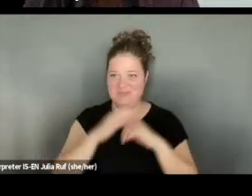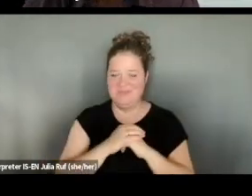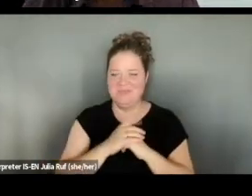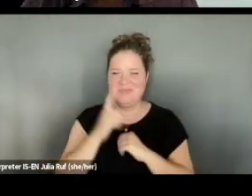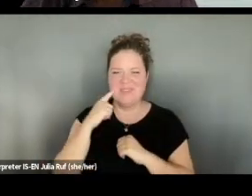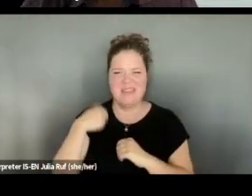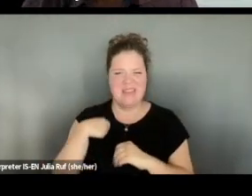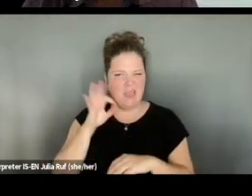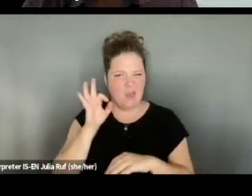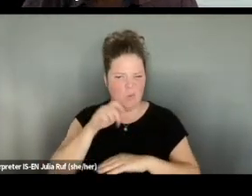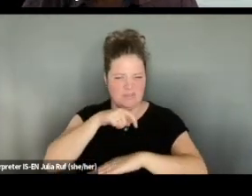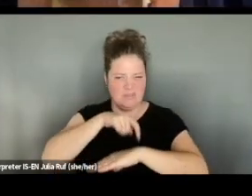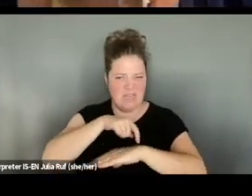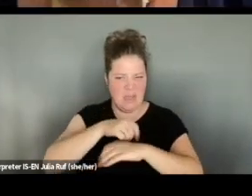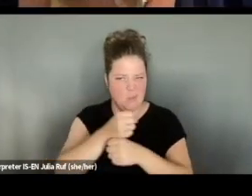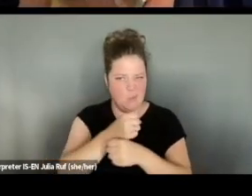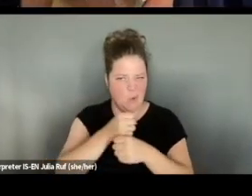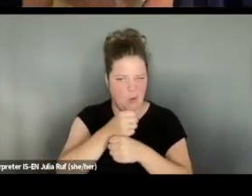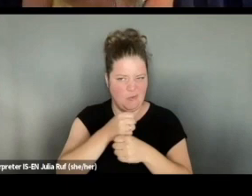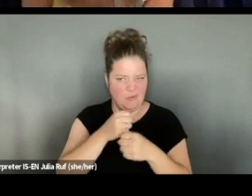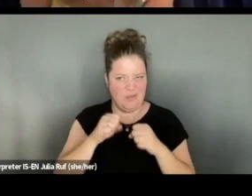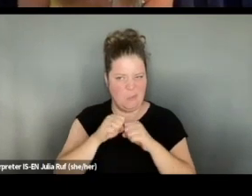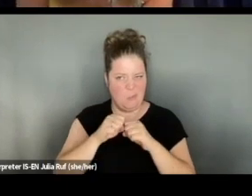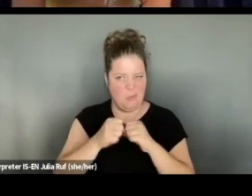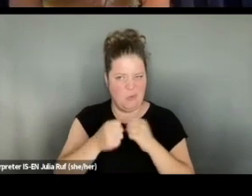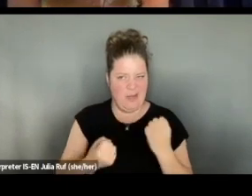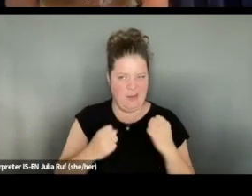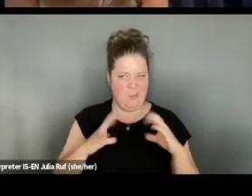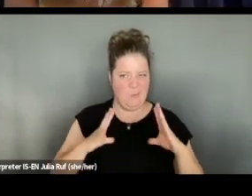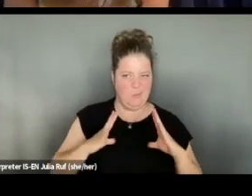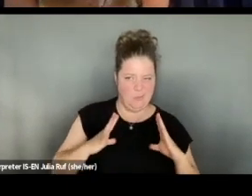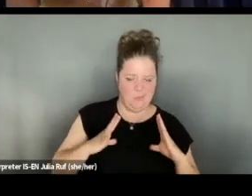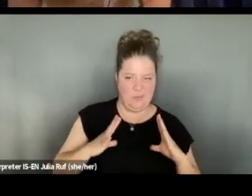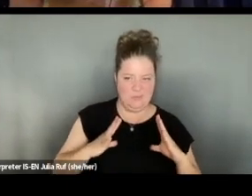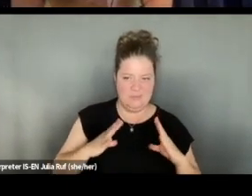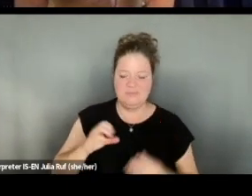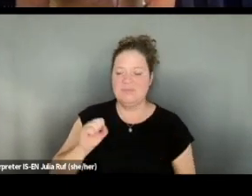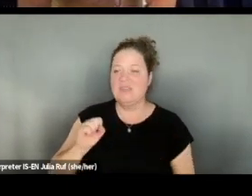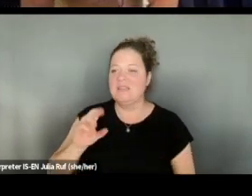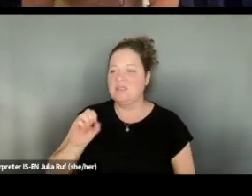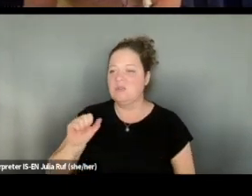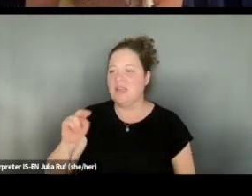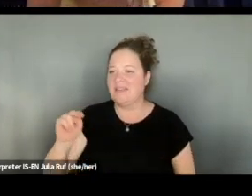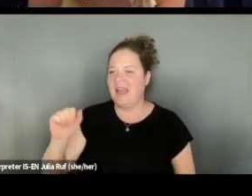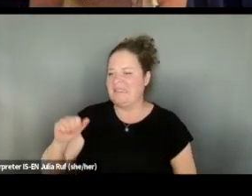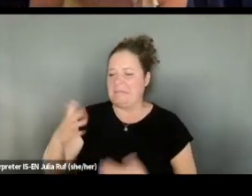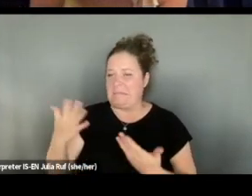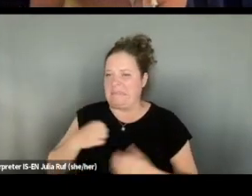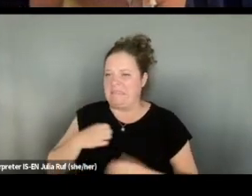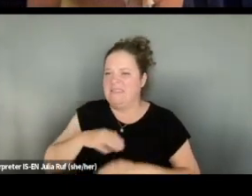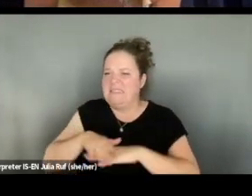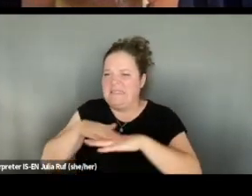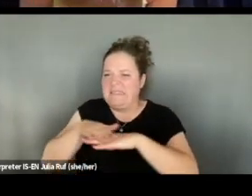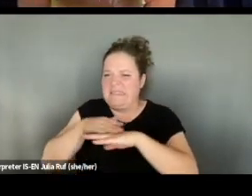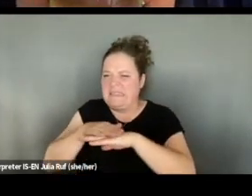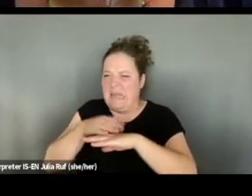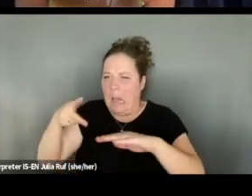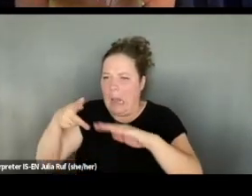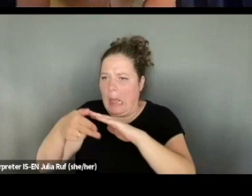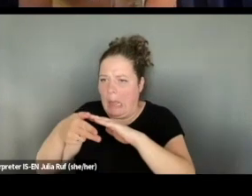halftime. >> SUSANNA LAURIN: Maybe we got -- sorry to interrupt you, Peter, but we got a question from the audience that